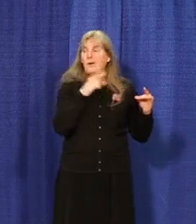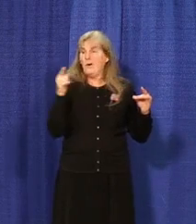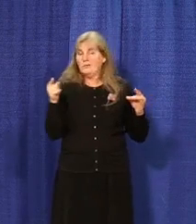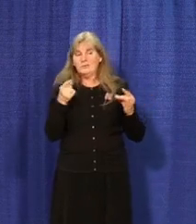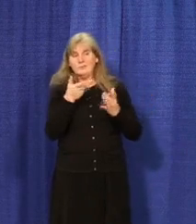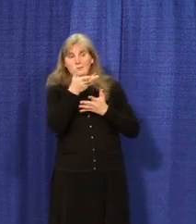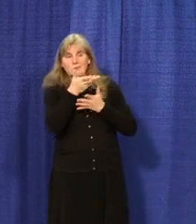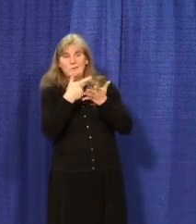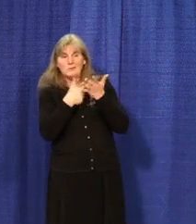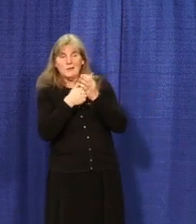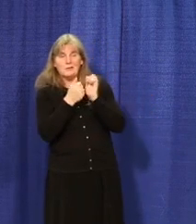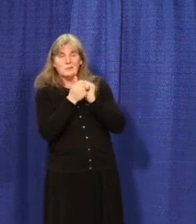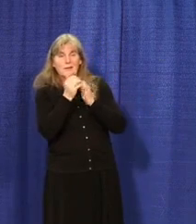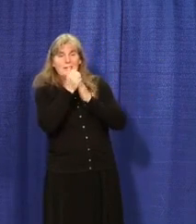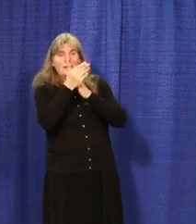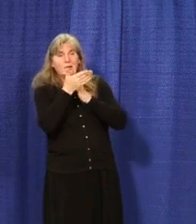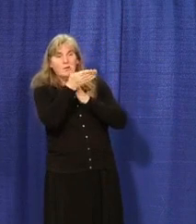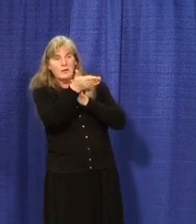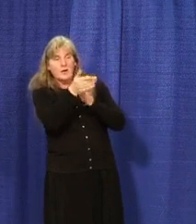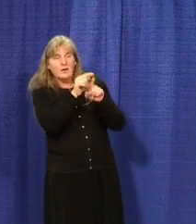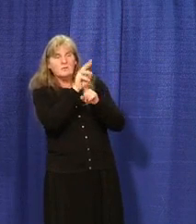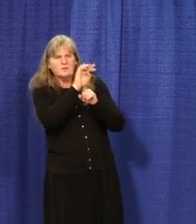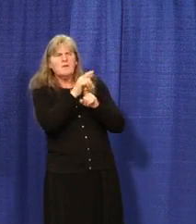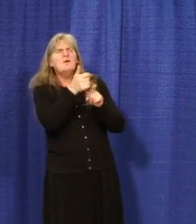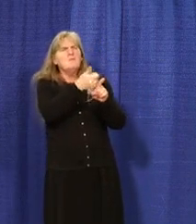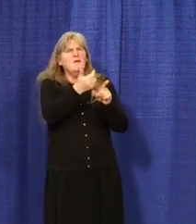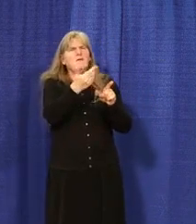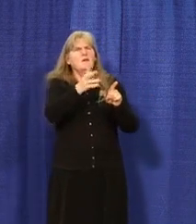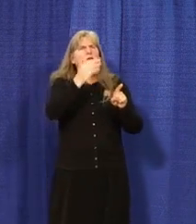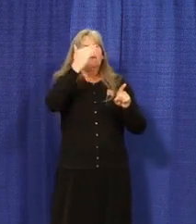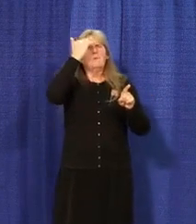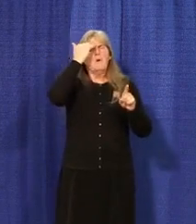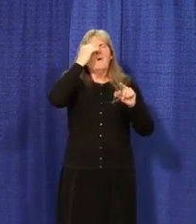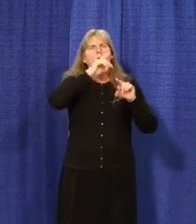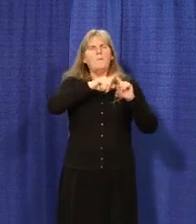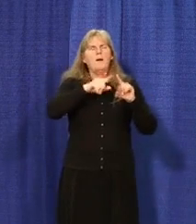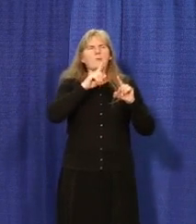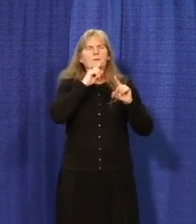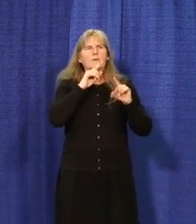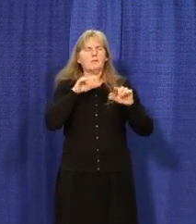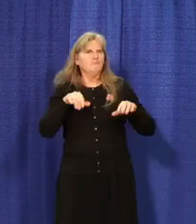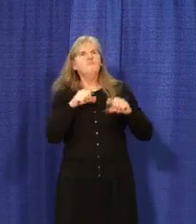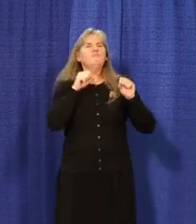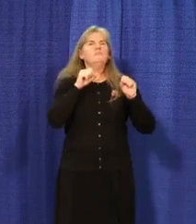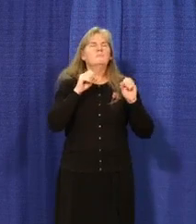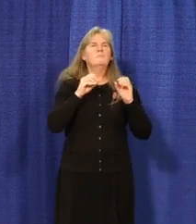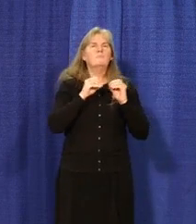leadership in Watson Lake. They were already awake, but definitely stepping up their game to make sure that the